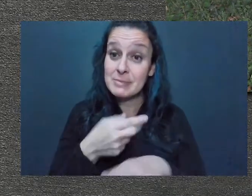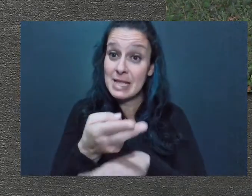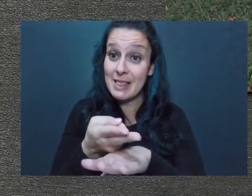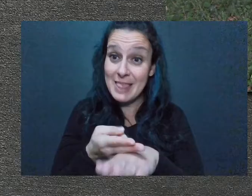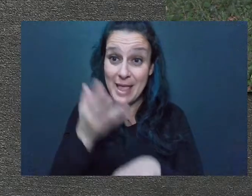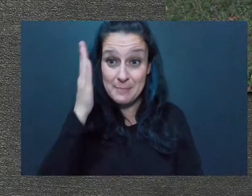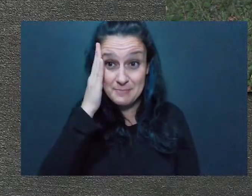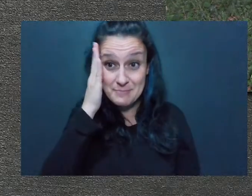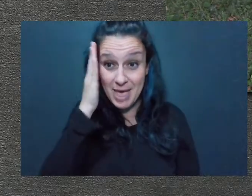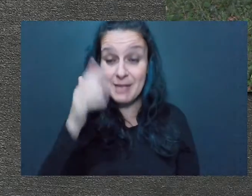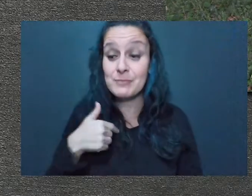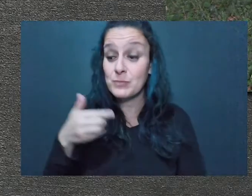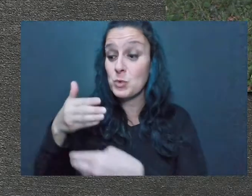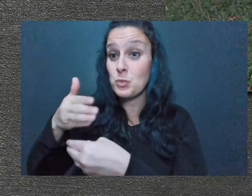Sometimes I lay in bed and my window is open